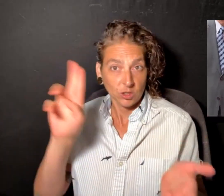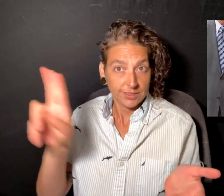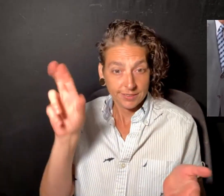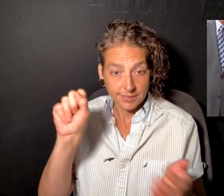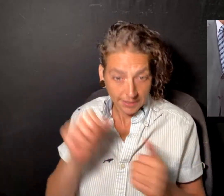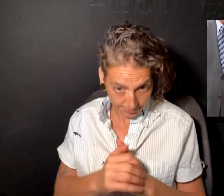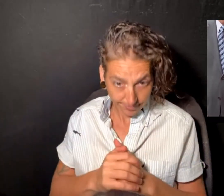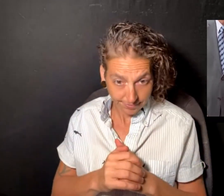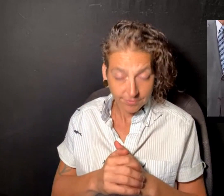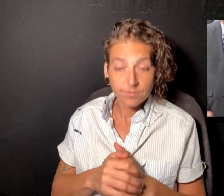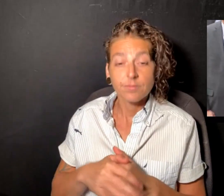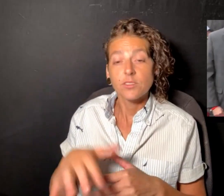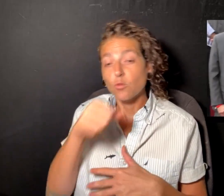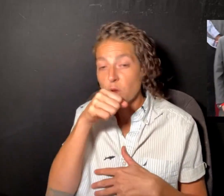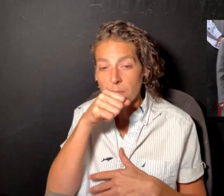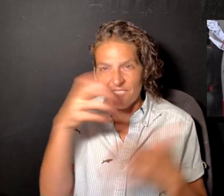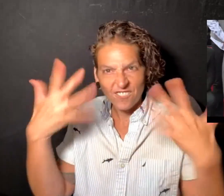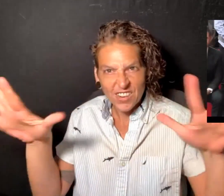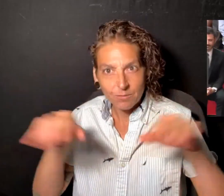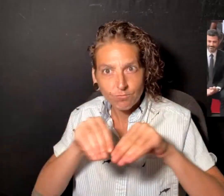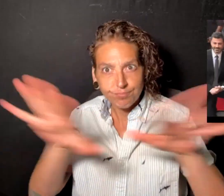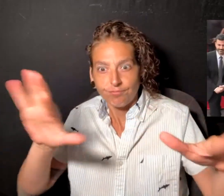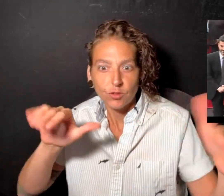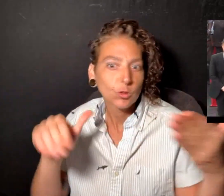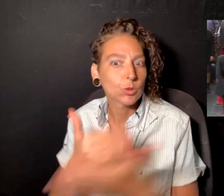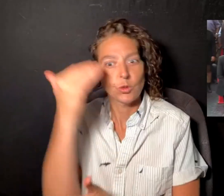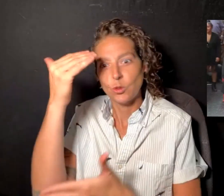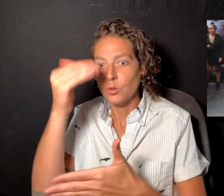The wrapper has launched a new line of the frozen dessert.